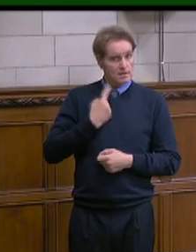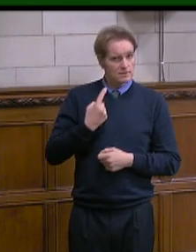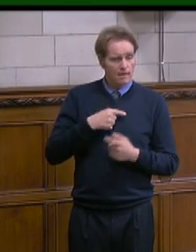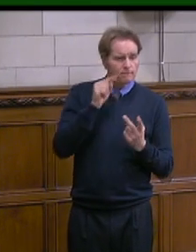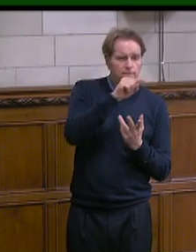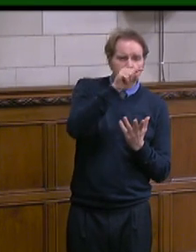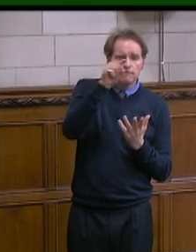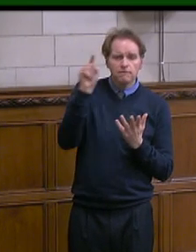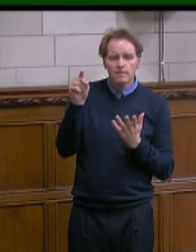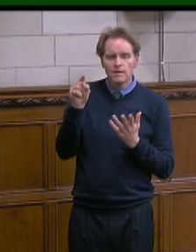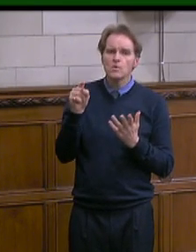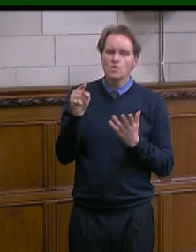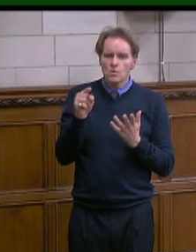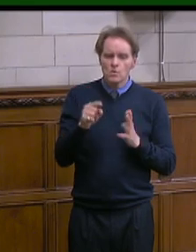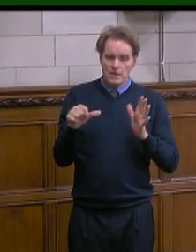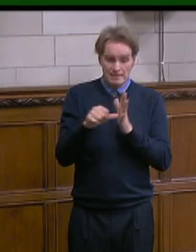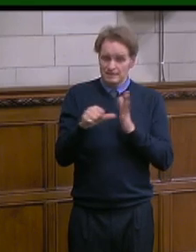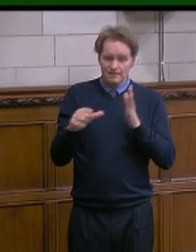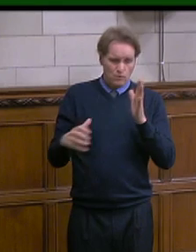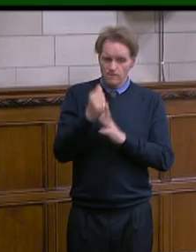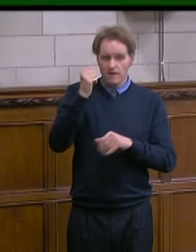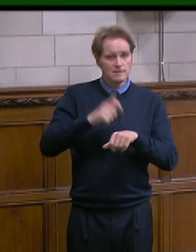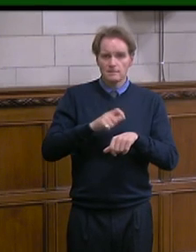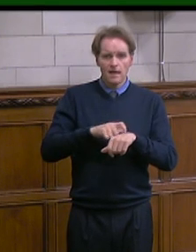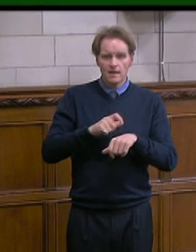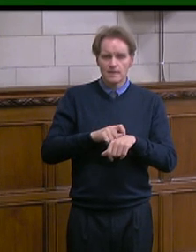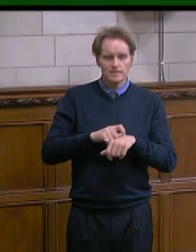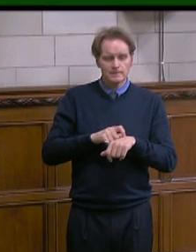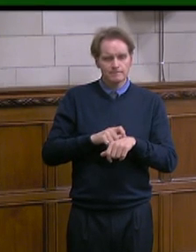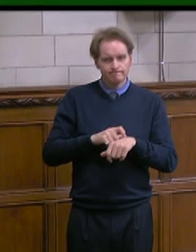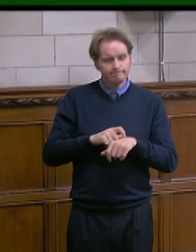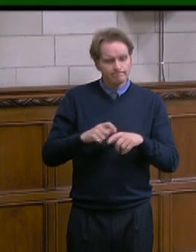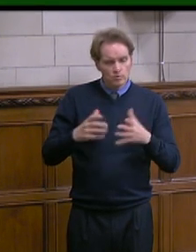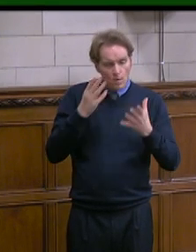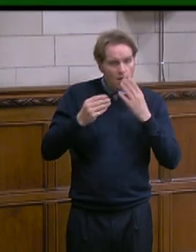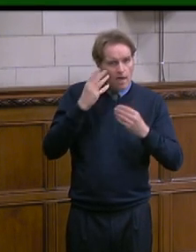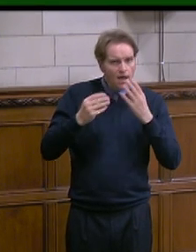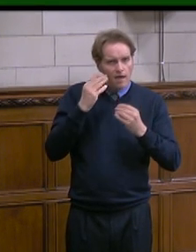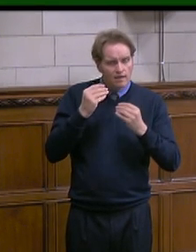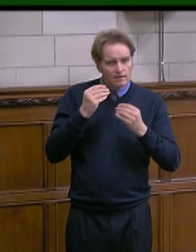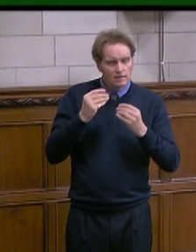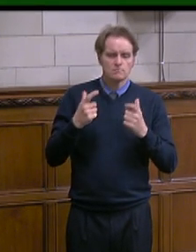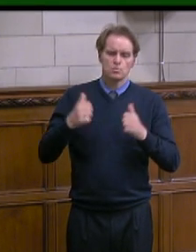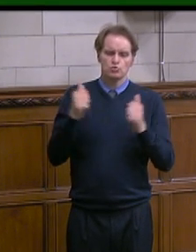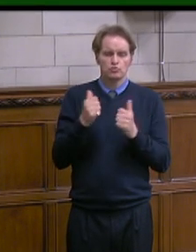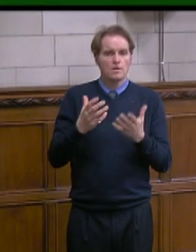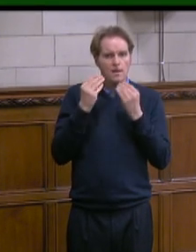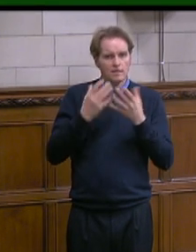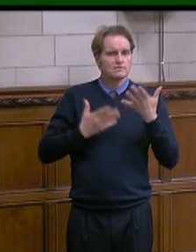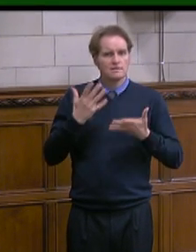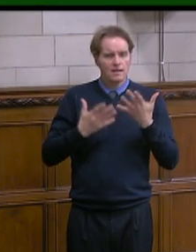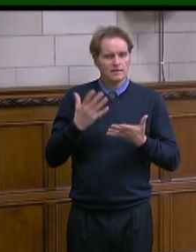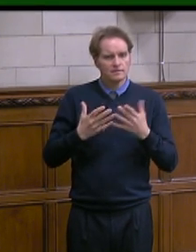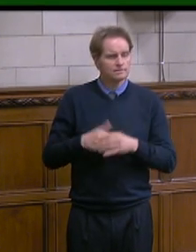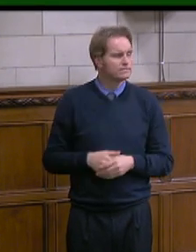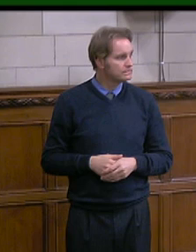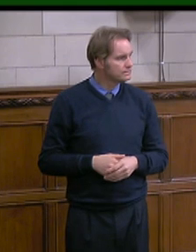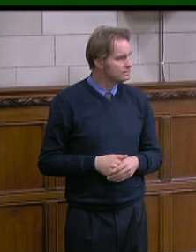difficult to find time to teach BSL, although it is allowed.